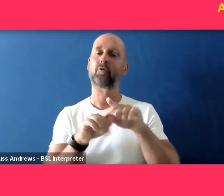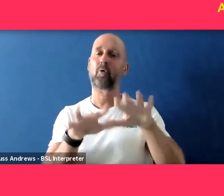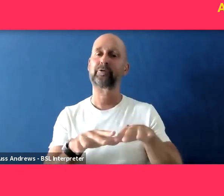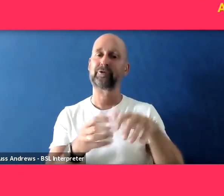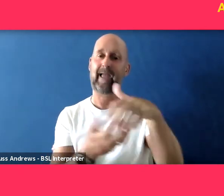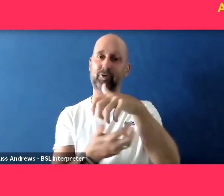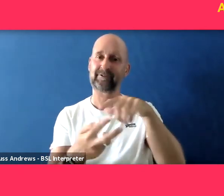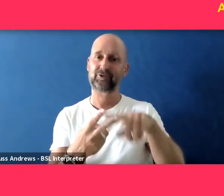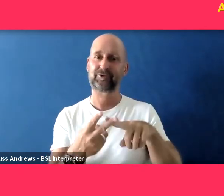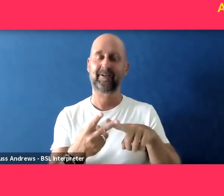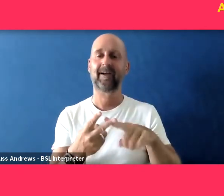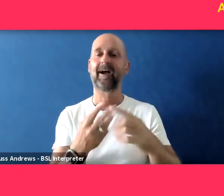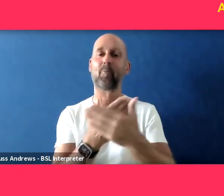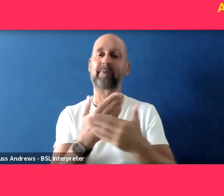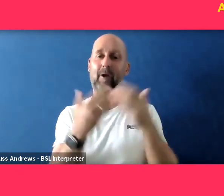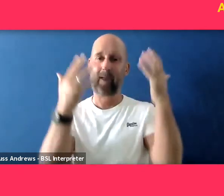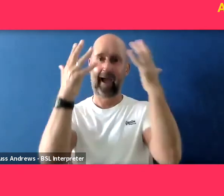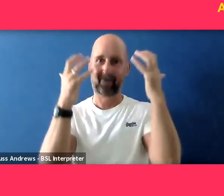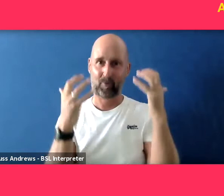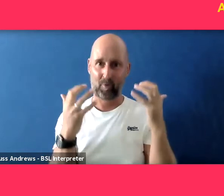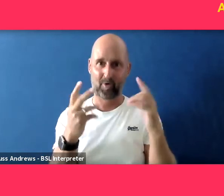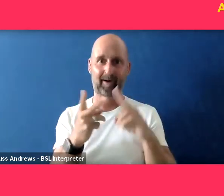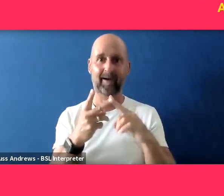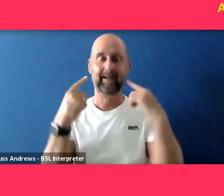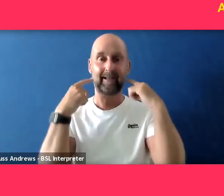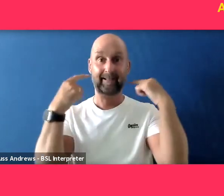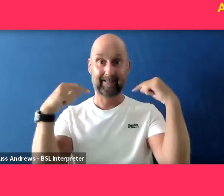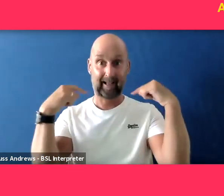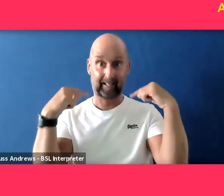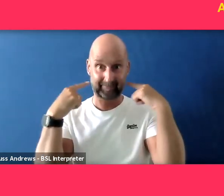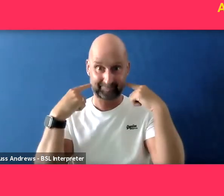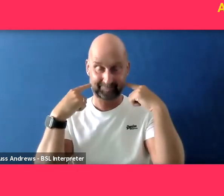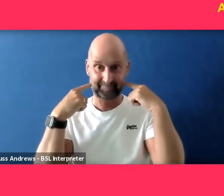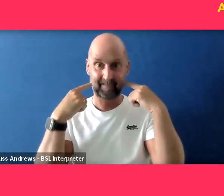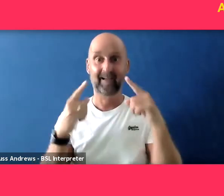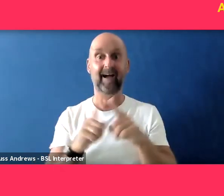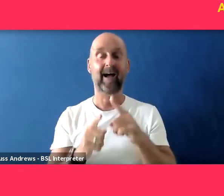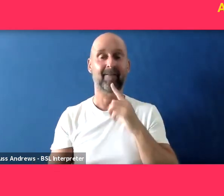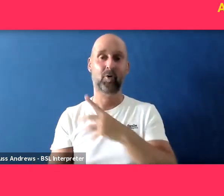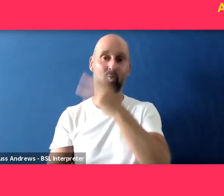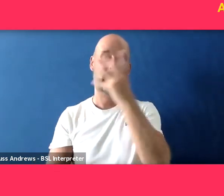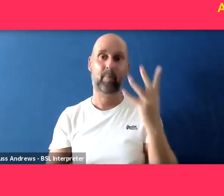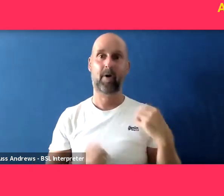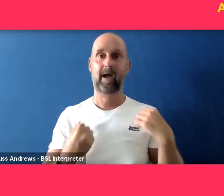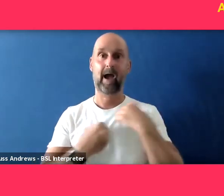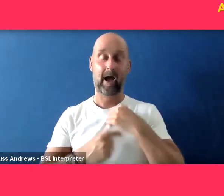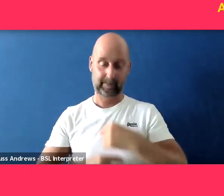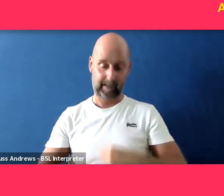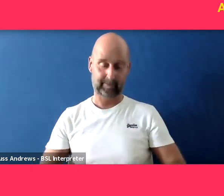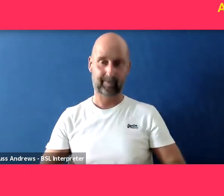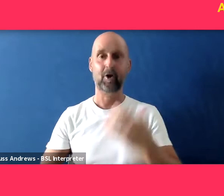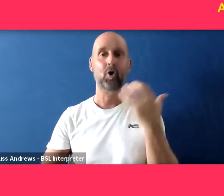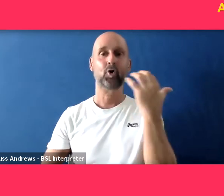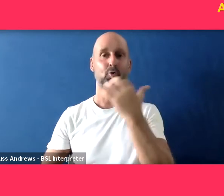afro, I'm wearing dangly earrings, I'm wearing a rainbow cardigan, a grey jumper and a white shirt.